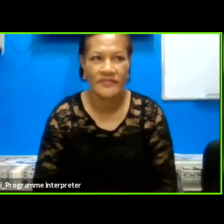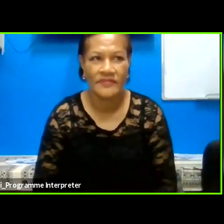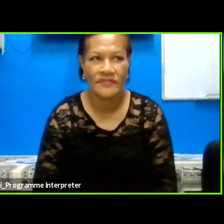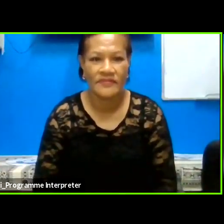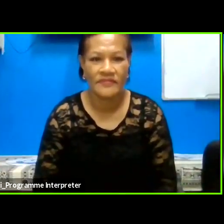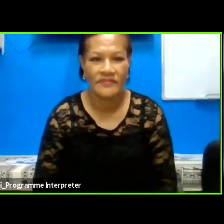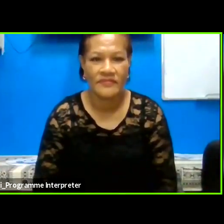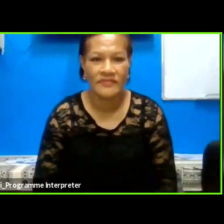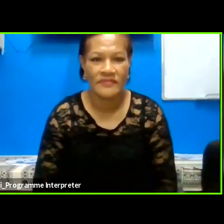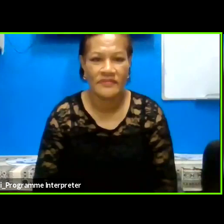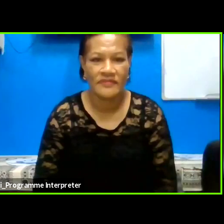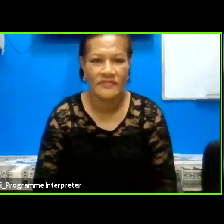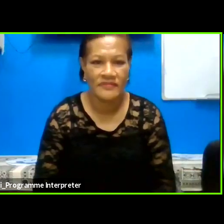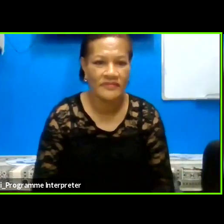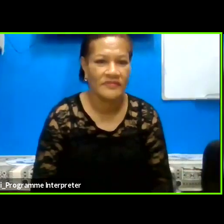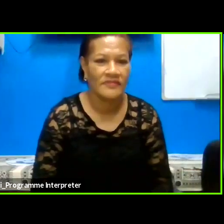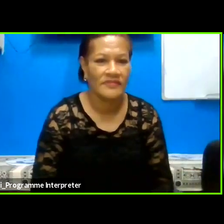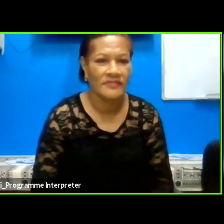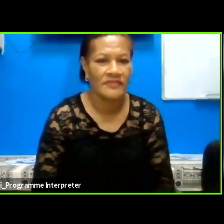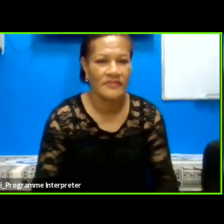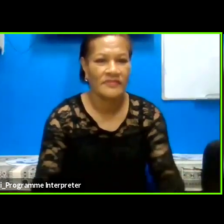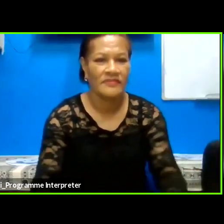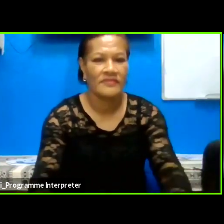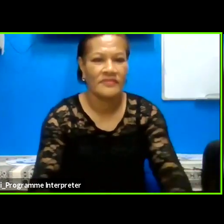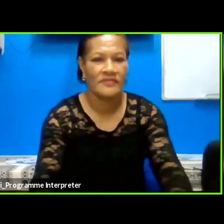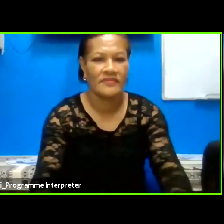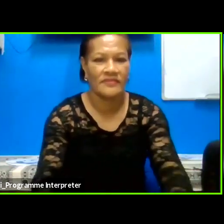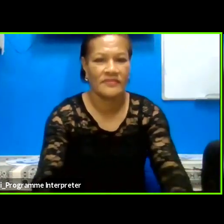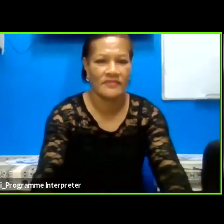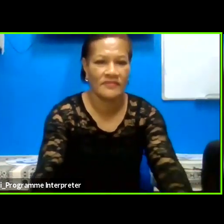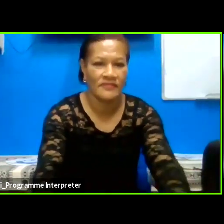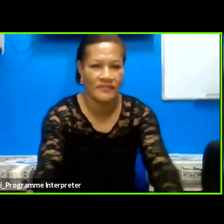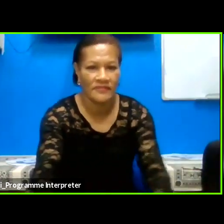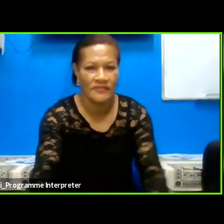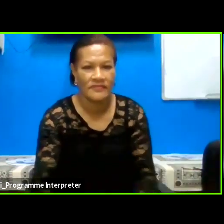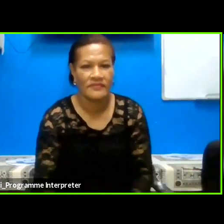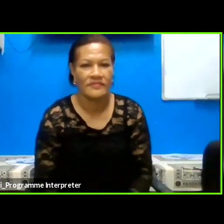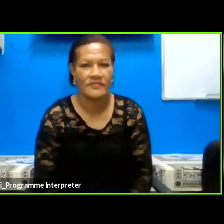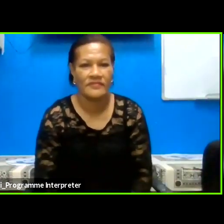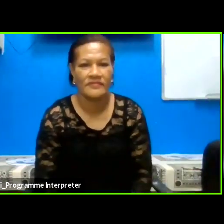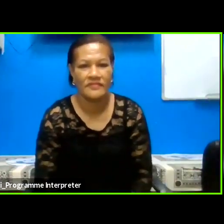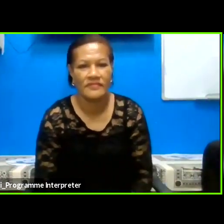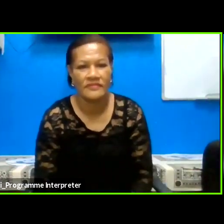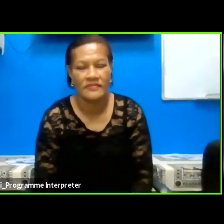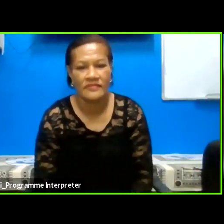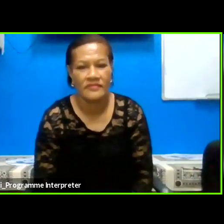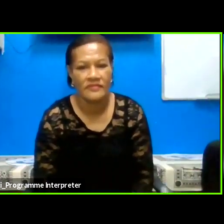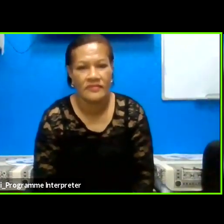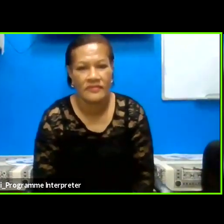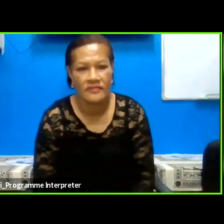conferences as well as information materials and human rights training.